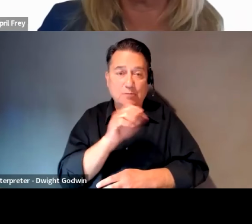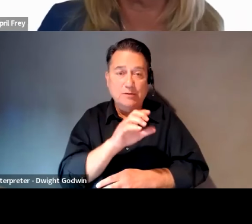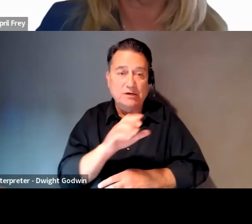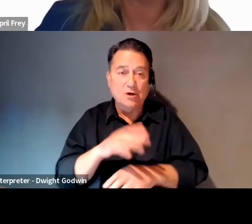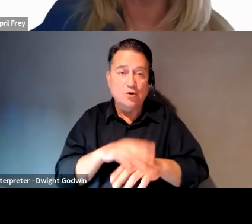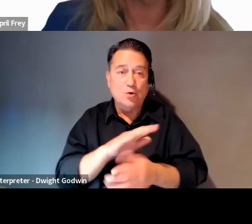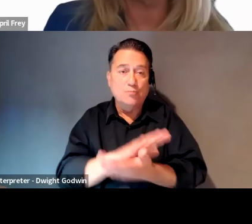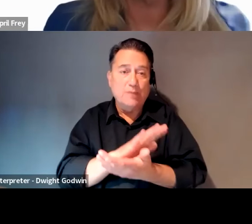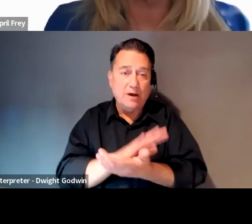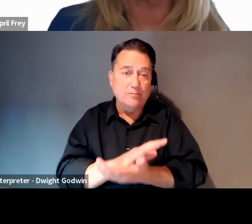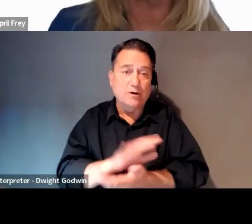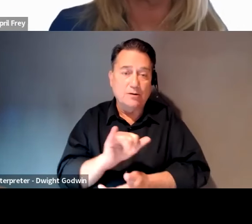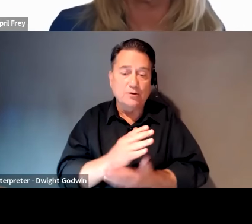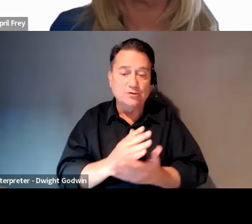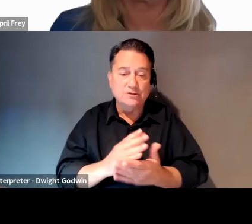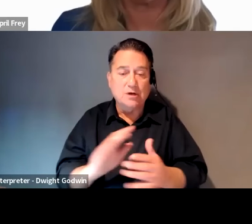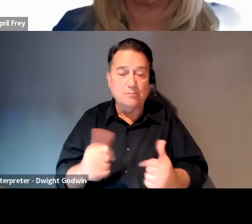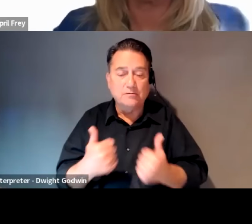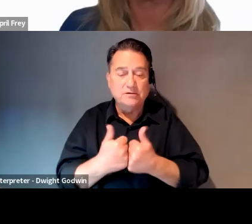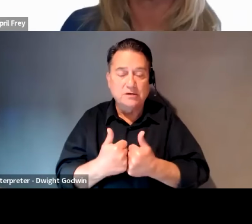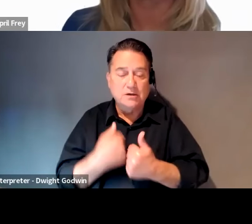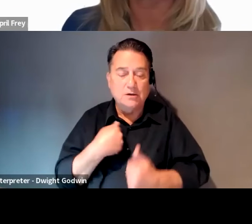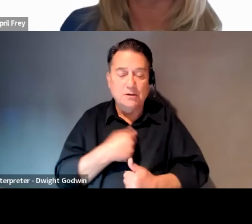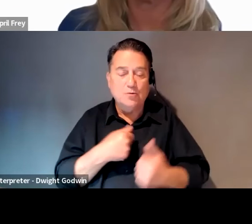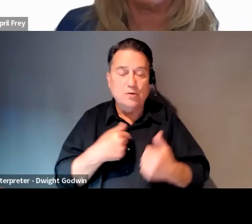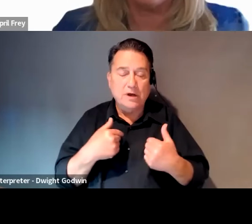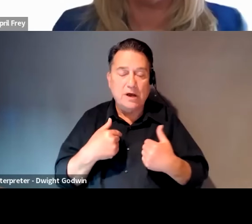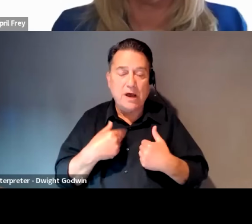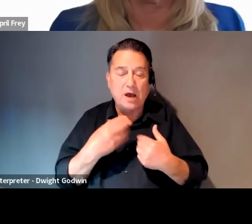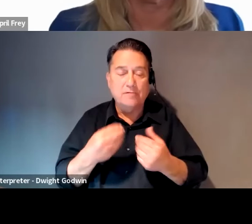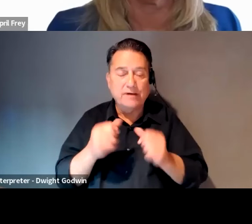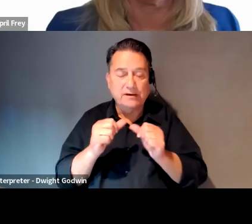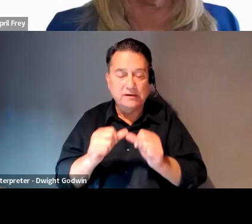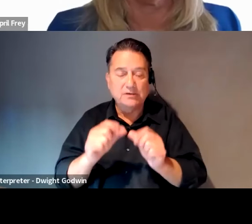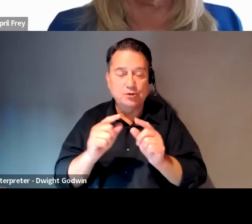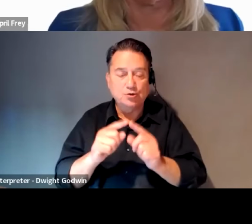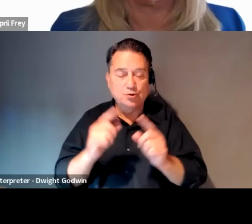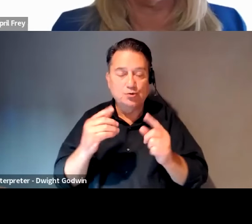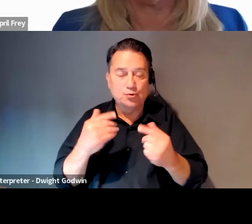So those are some of the challenges that we have and continue to utilize.